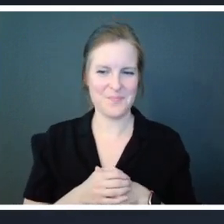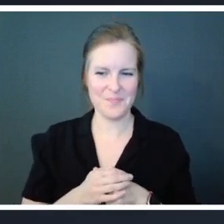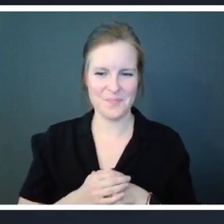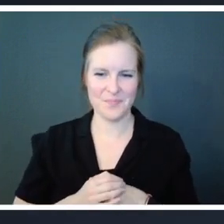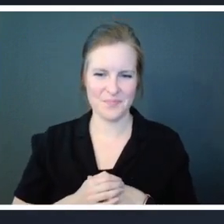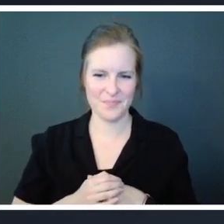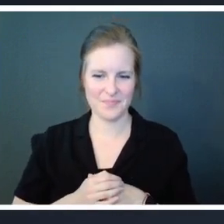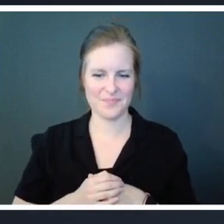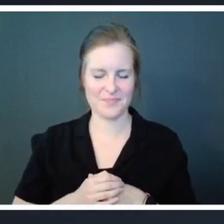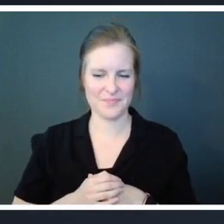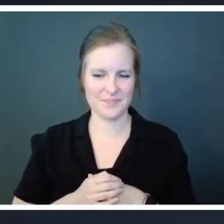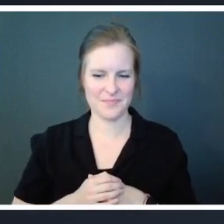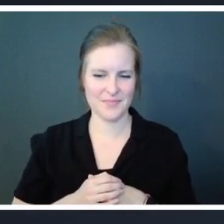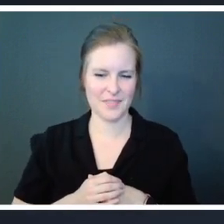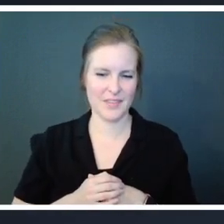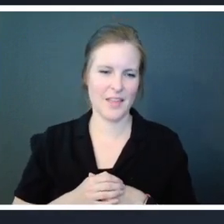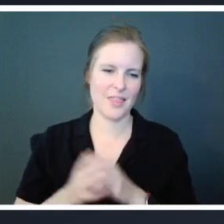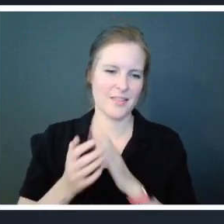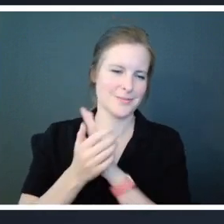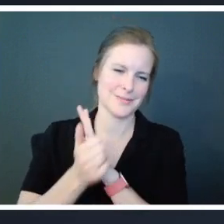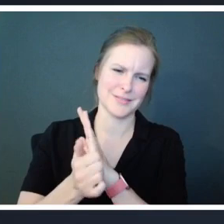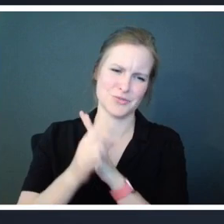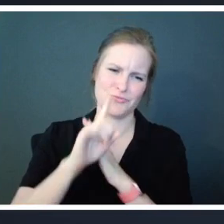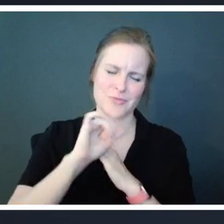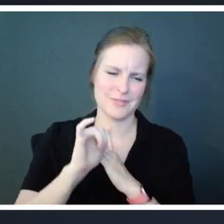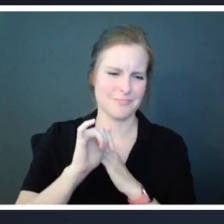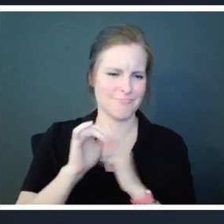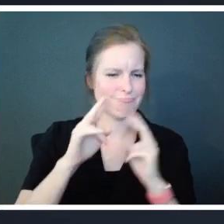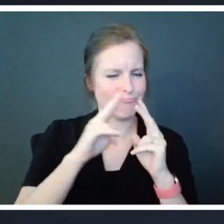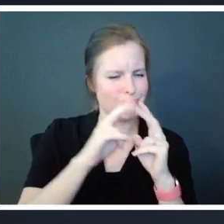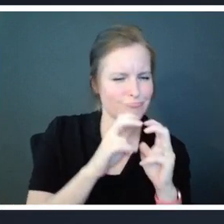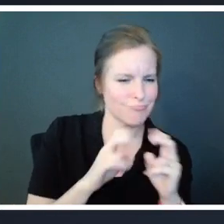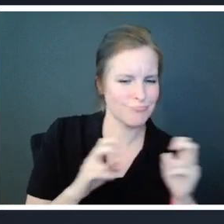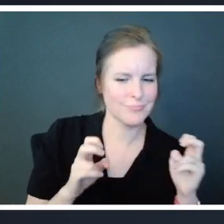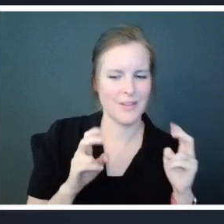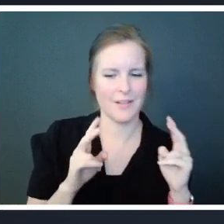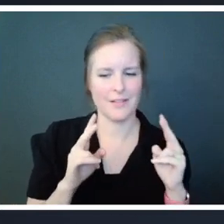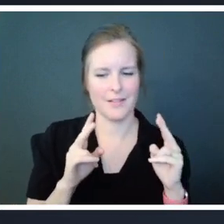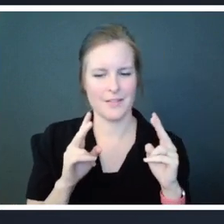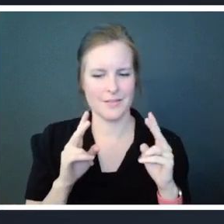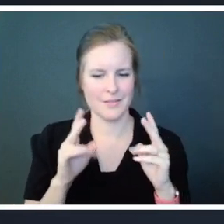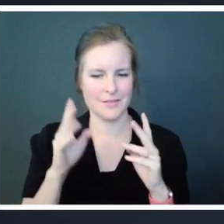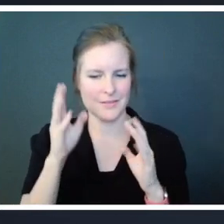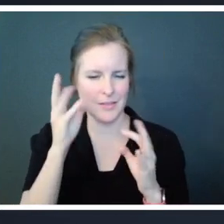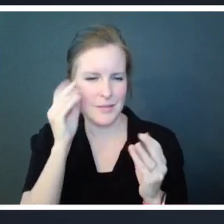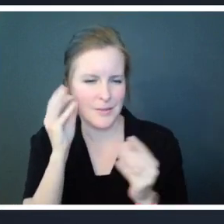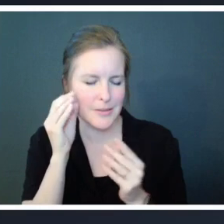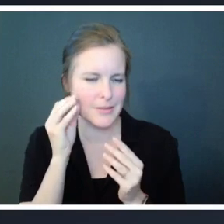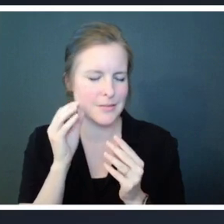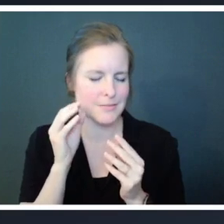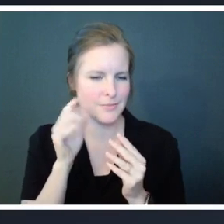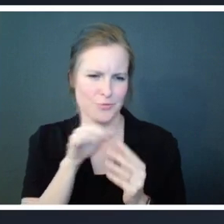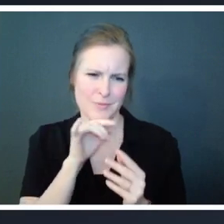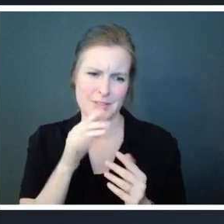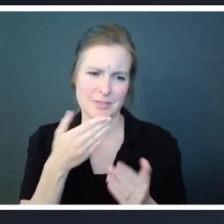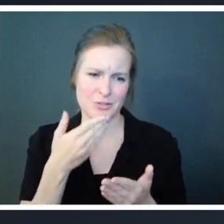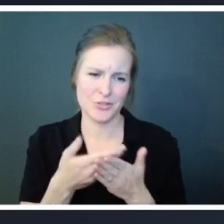and think critically, and all of those things that are so important as they move through their school career. Phoebe Sherman: